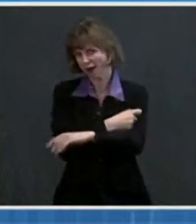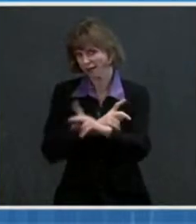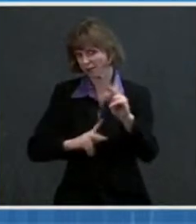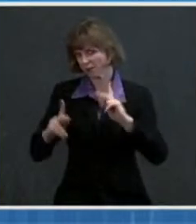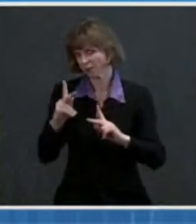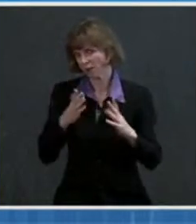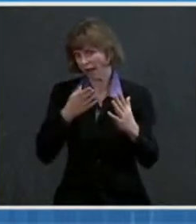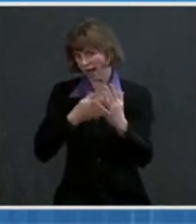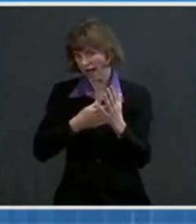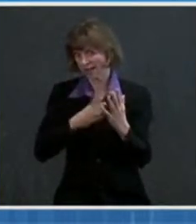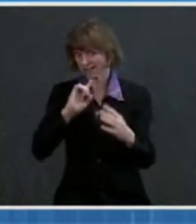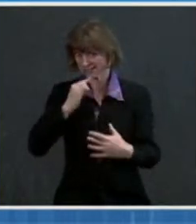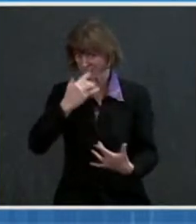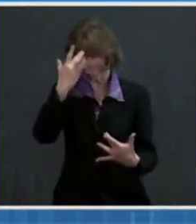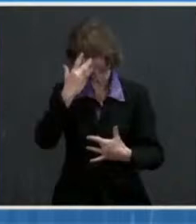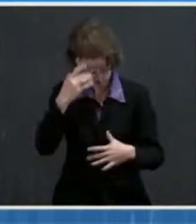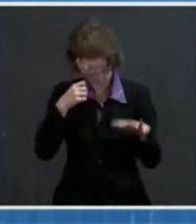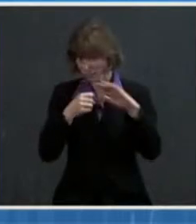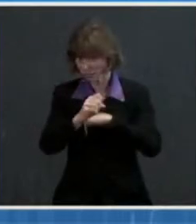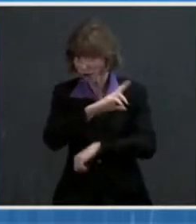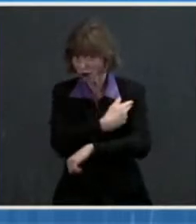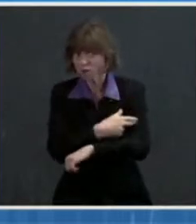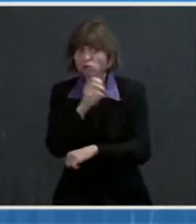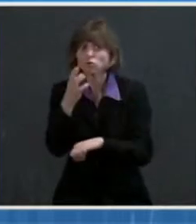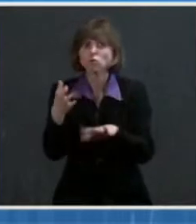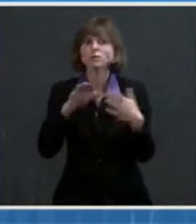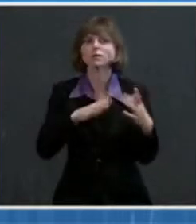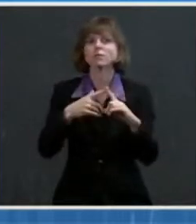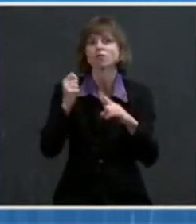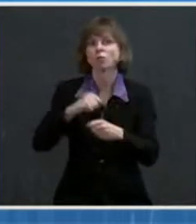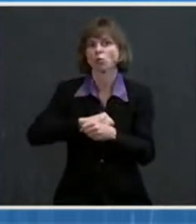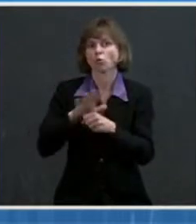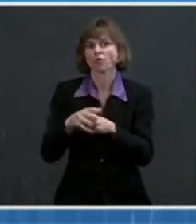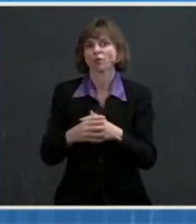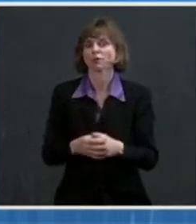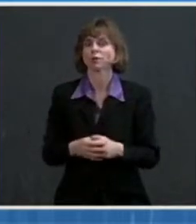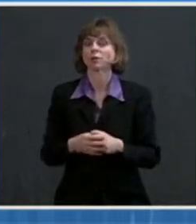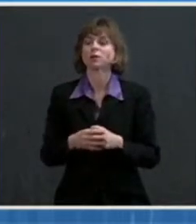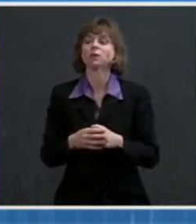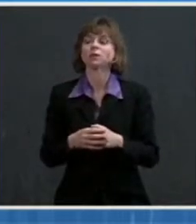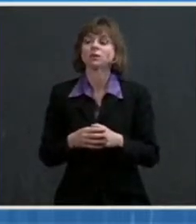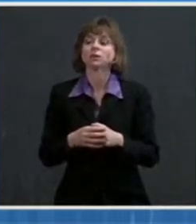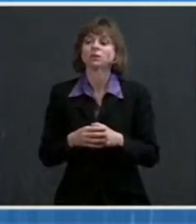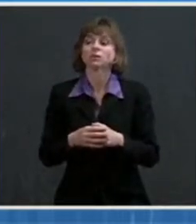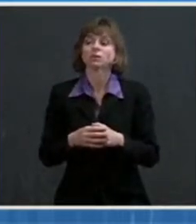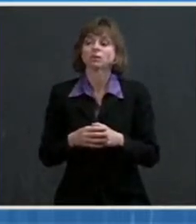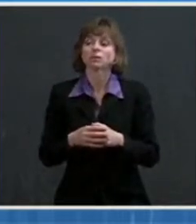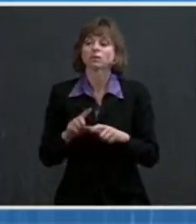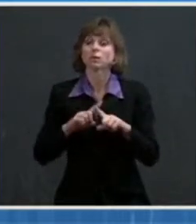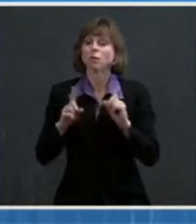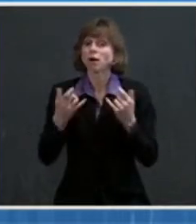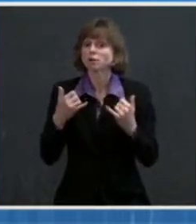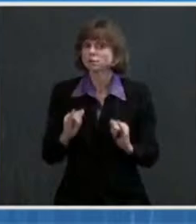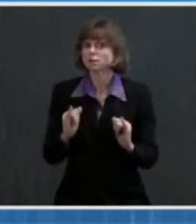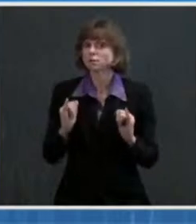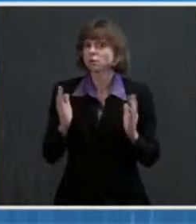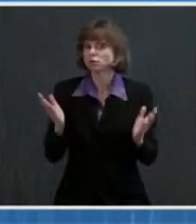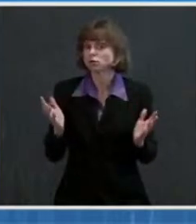HIGHLY EFFECTIVE AT PROTECTING VACCINATED PEOPLE AGAINST SEVERE